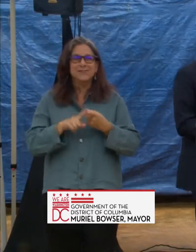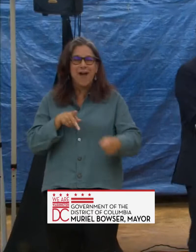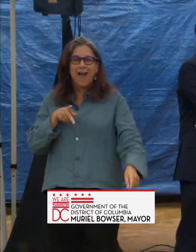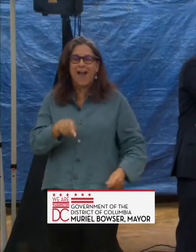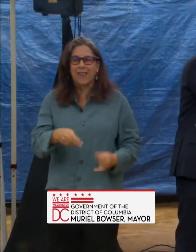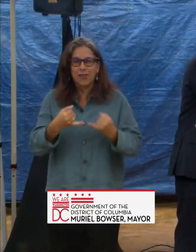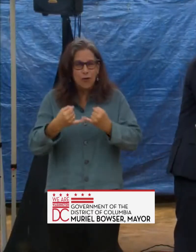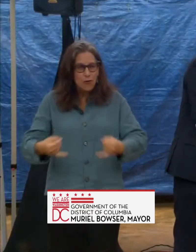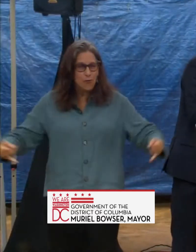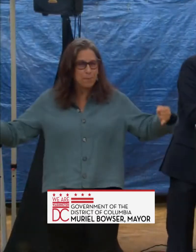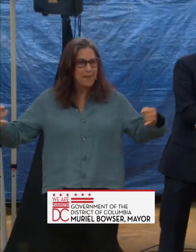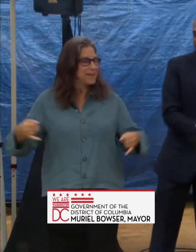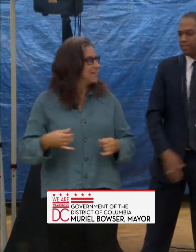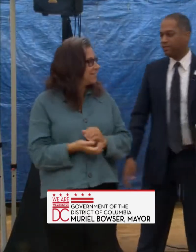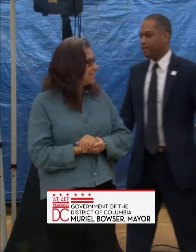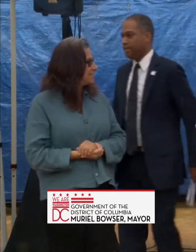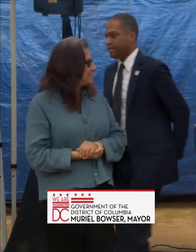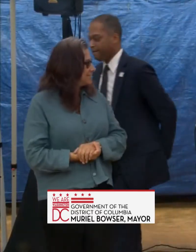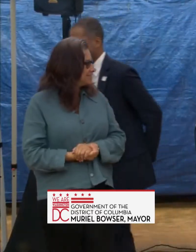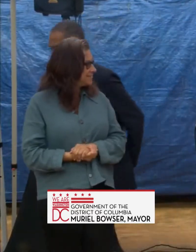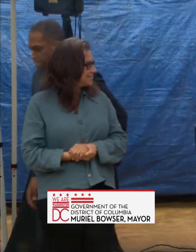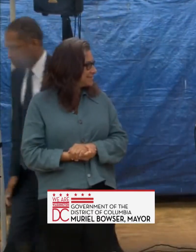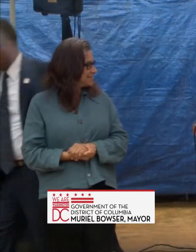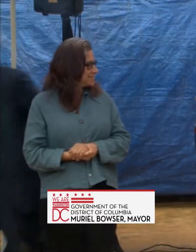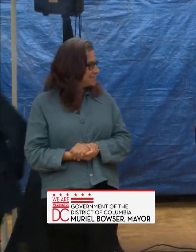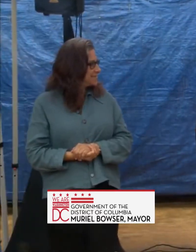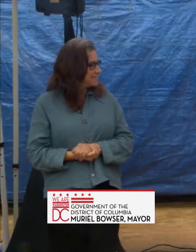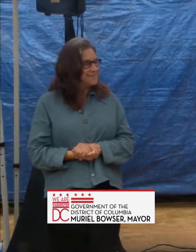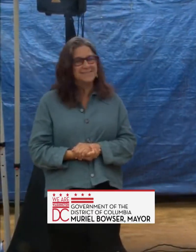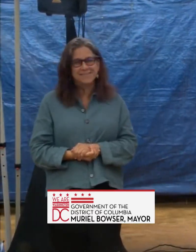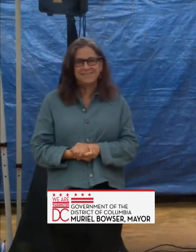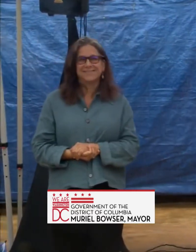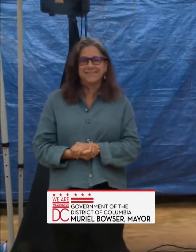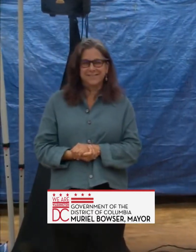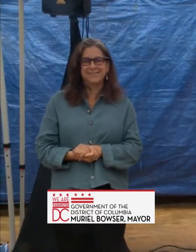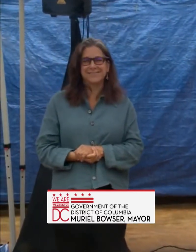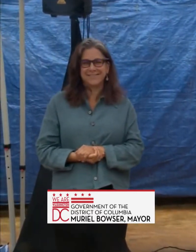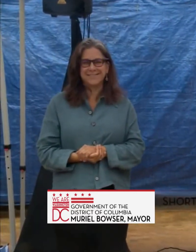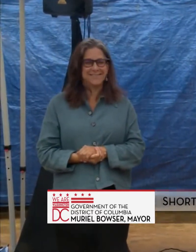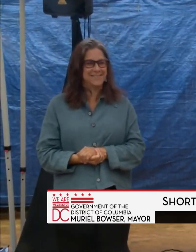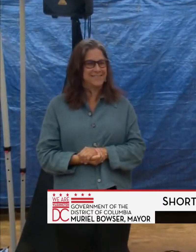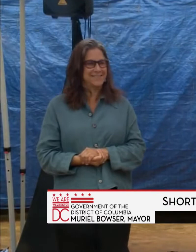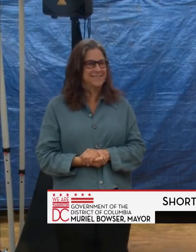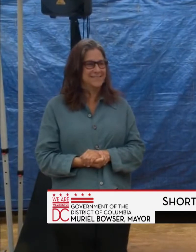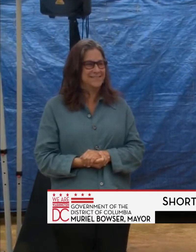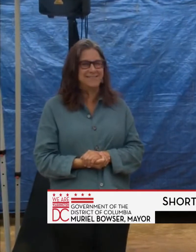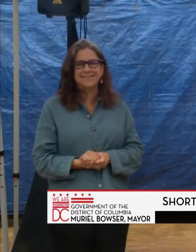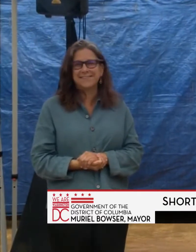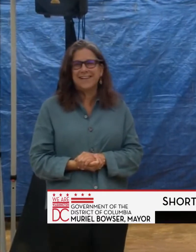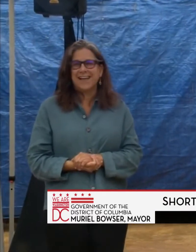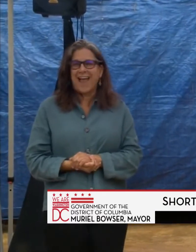ALL RIGHT! THANK YOU. I LIKE THAT PROGRESS ON KENNEDY STREET.